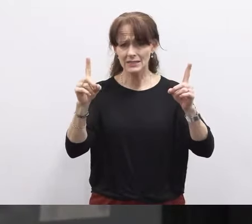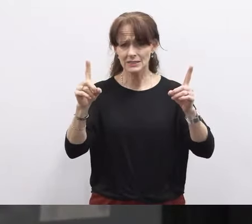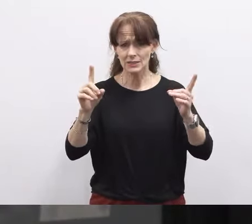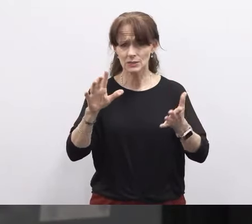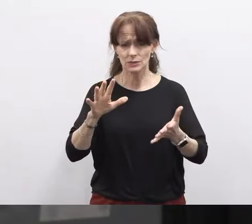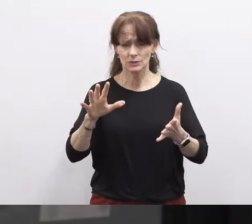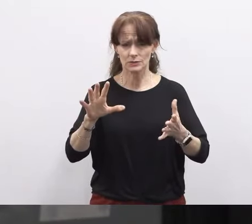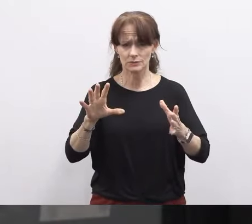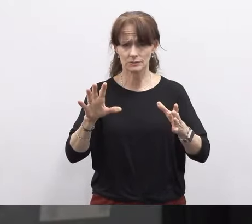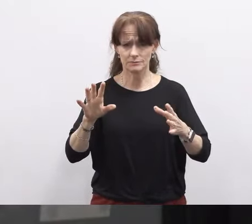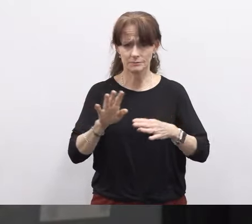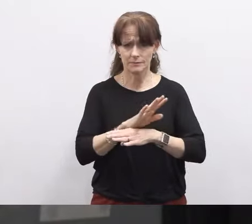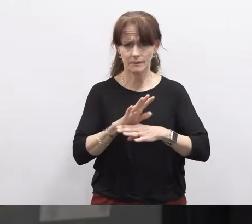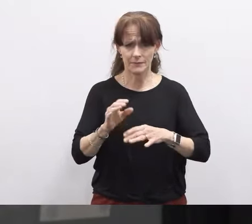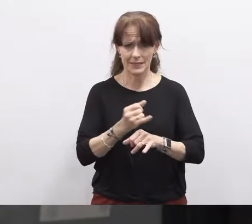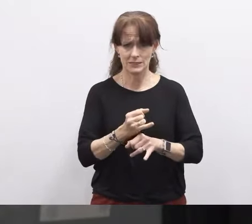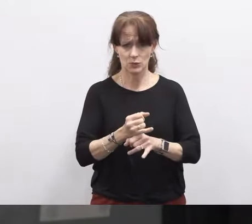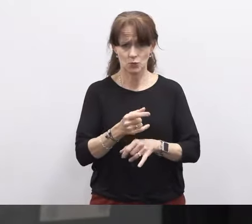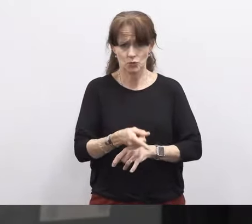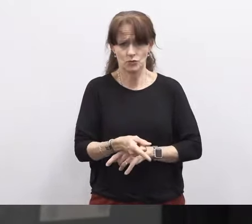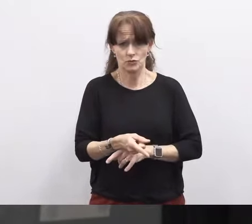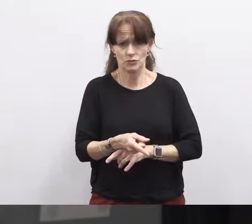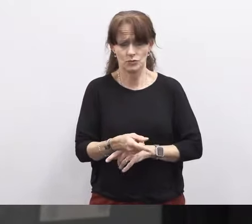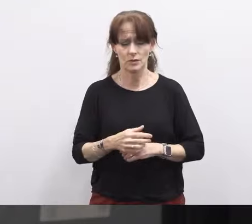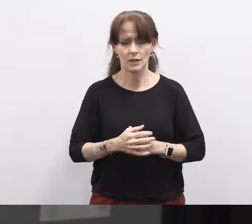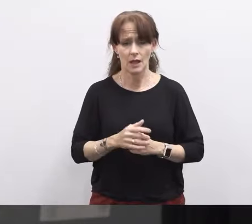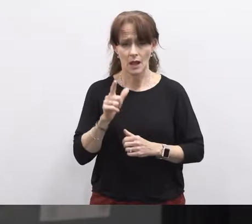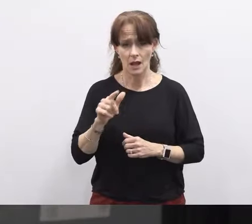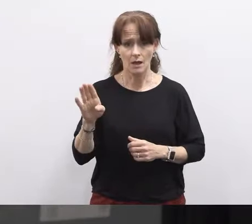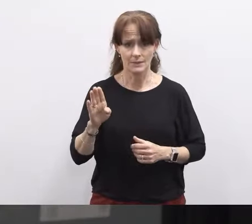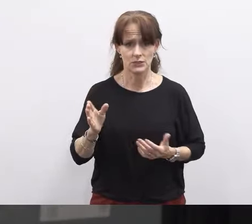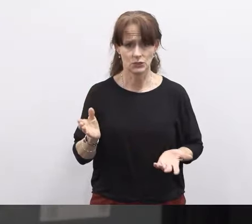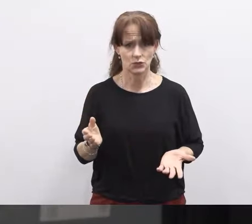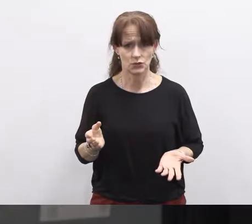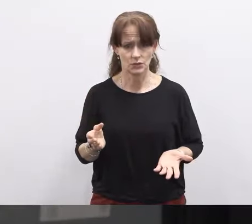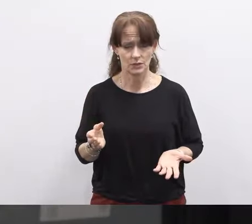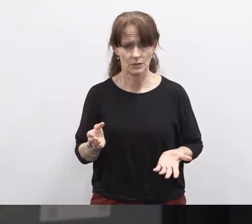such as Long Beach would not reward the college education